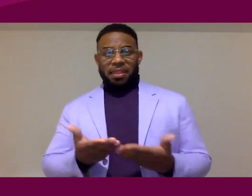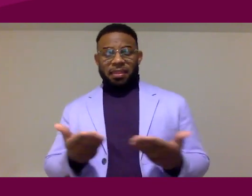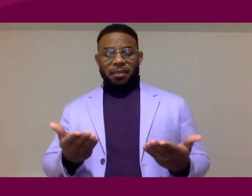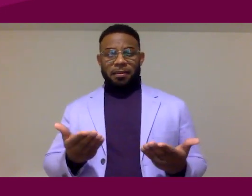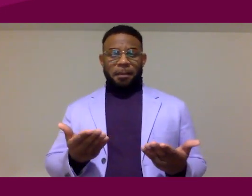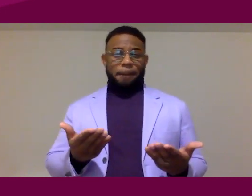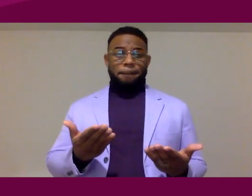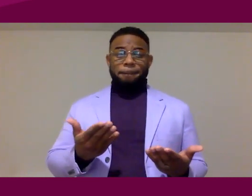thing.